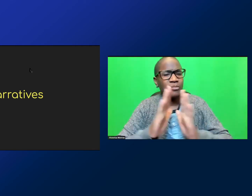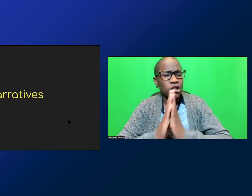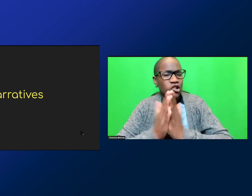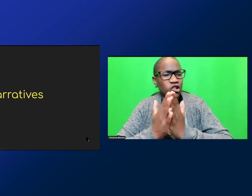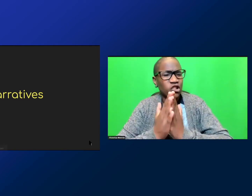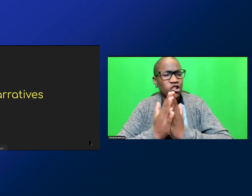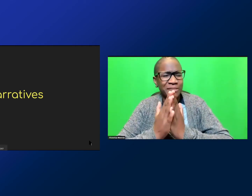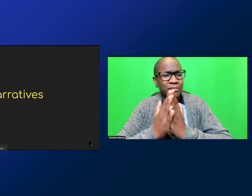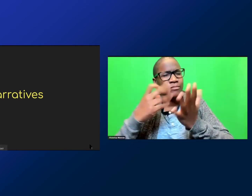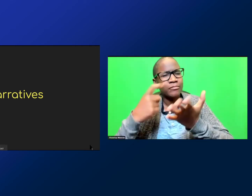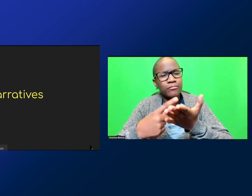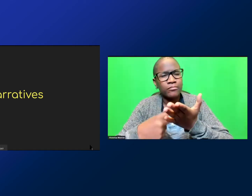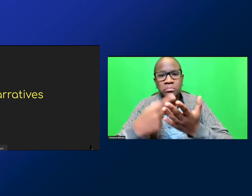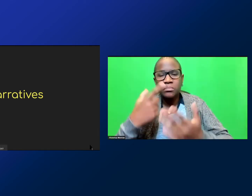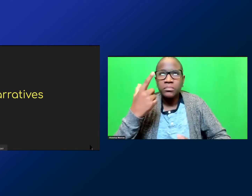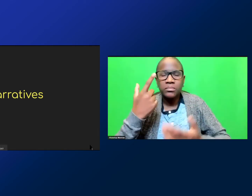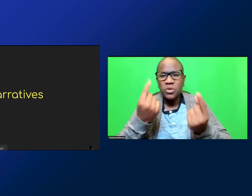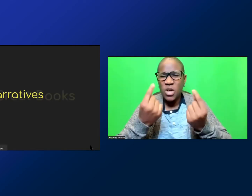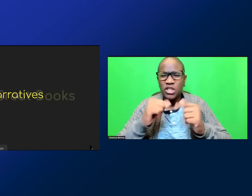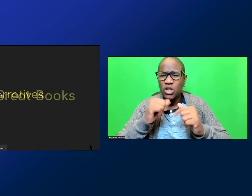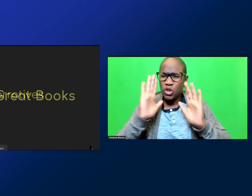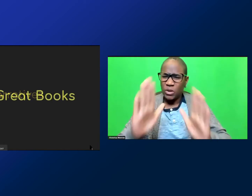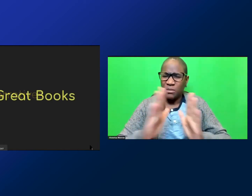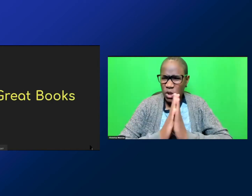now there are a few truly great books out there that i can recommend